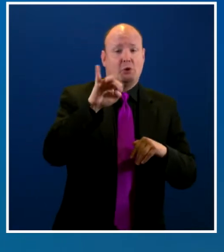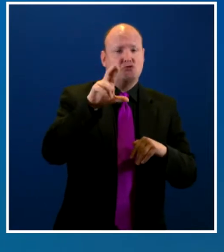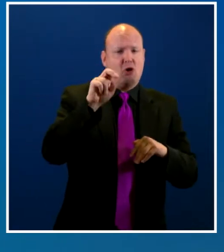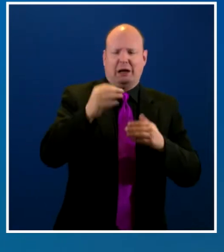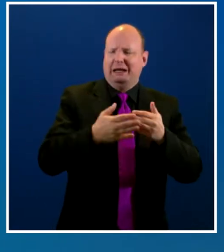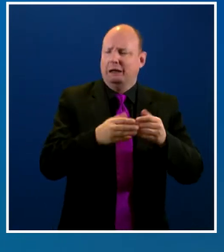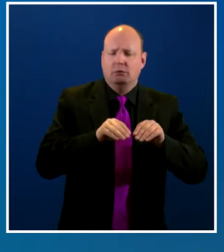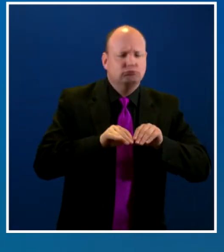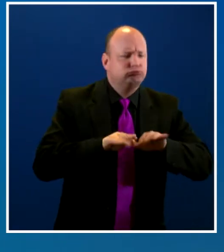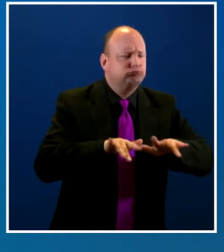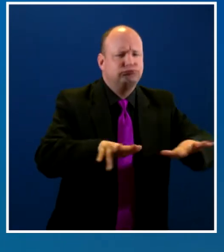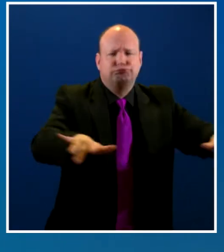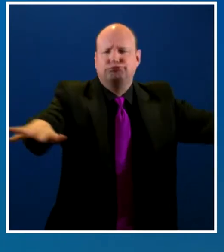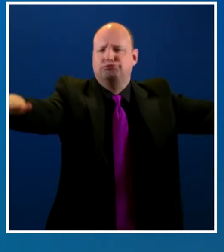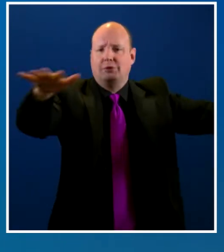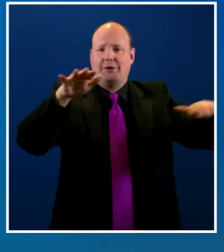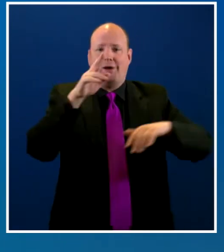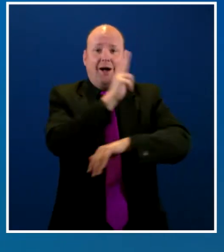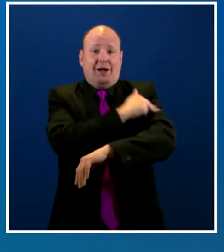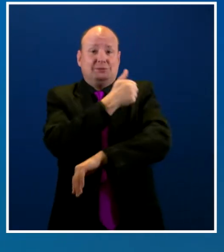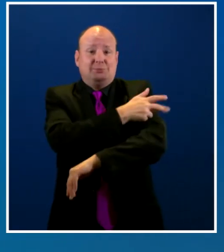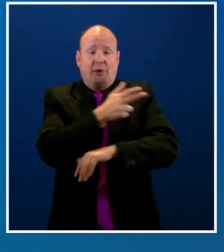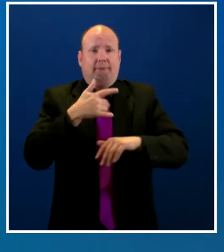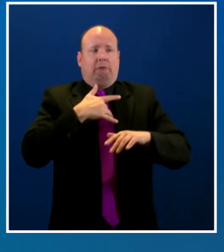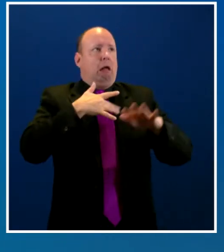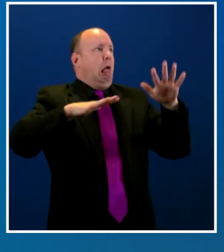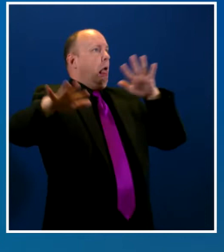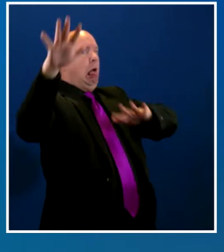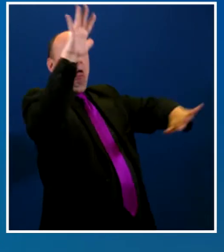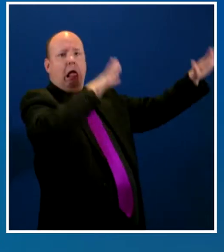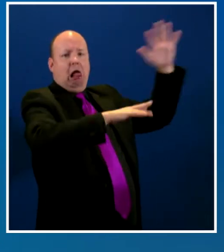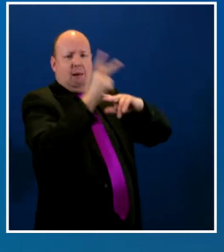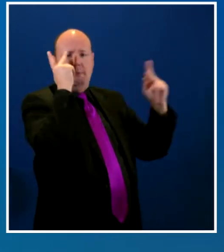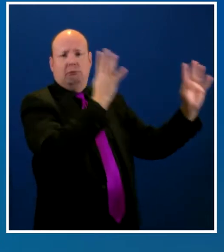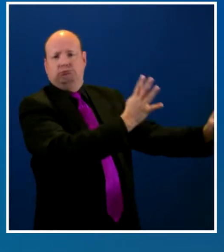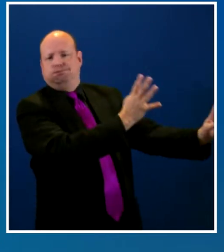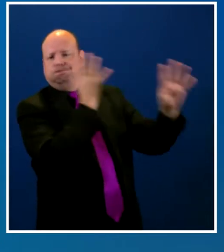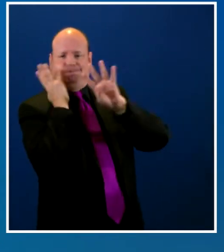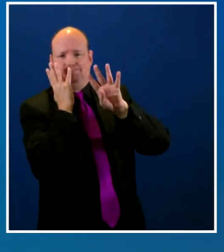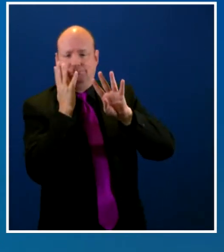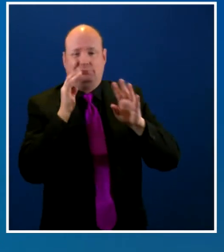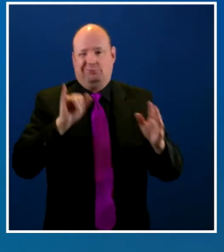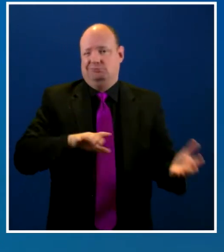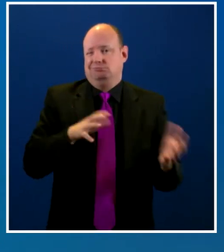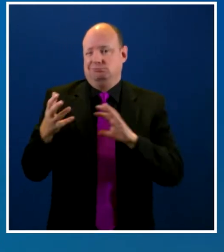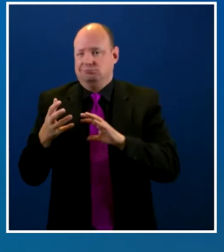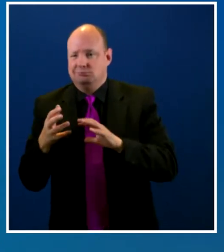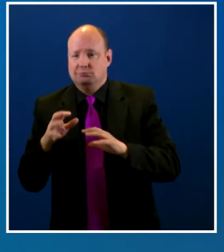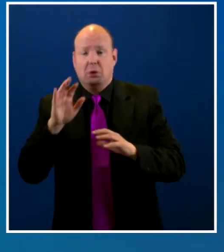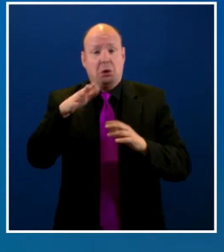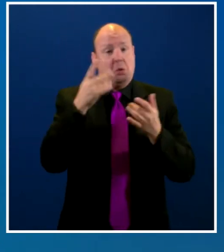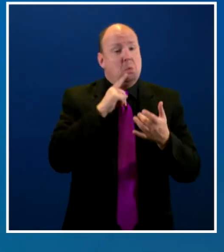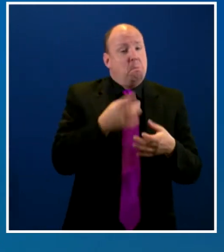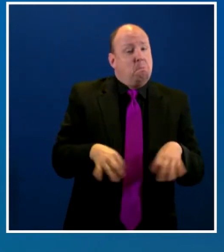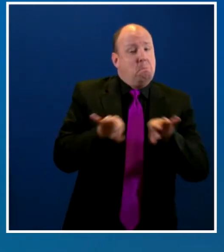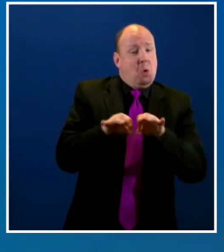hospitals and our local economy, timely access to testing has become even more essential.